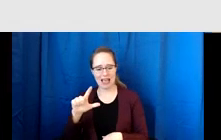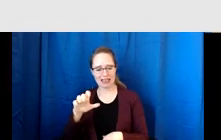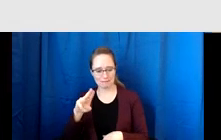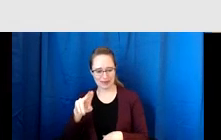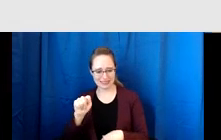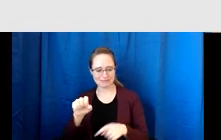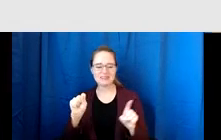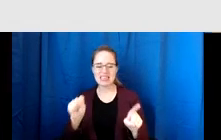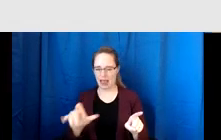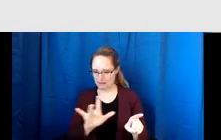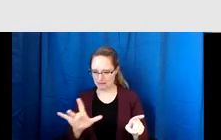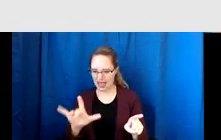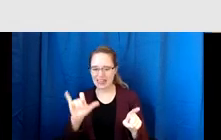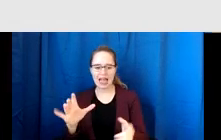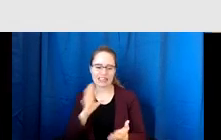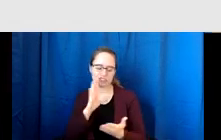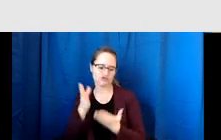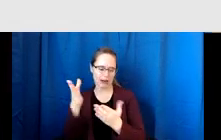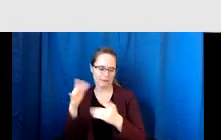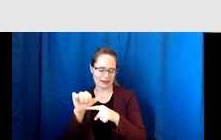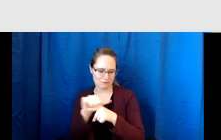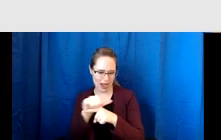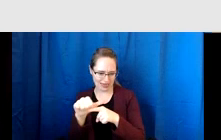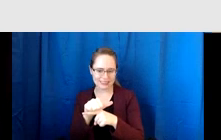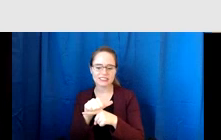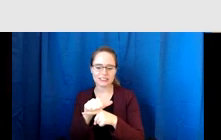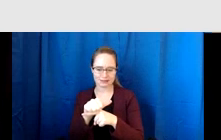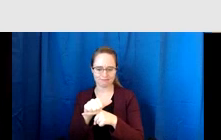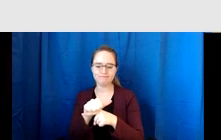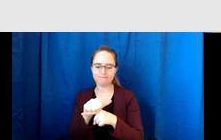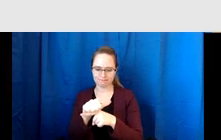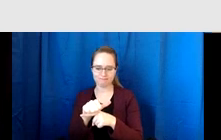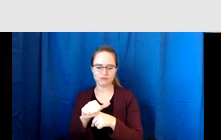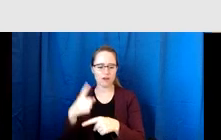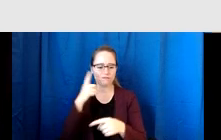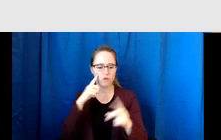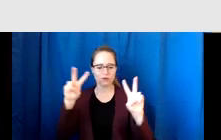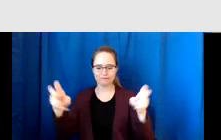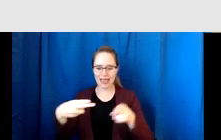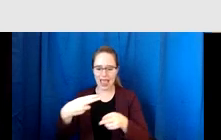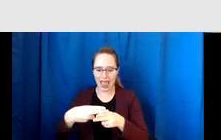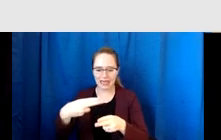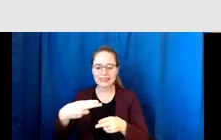and that is the recommended practice for column headings that are